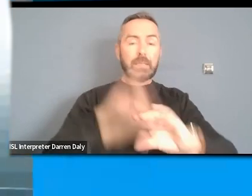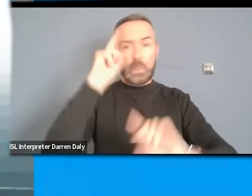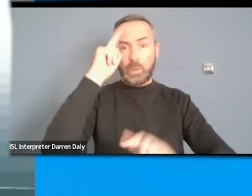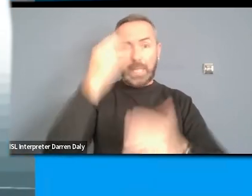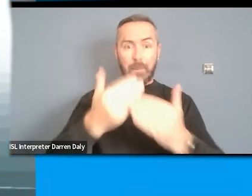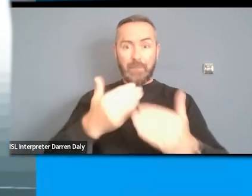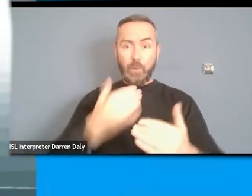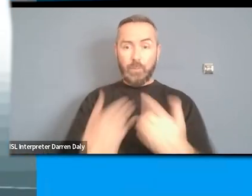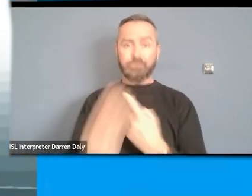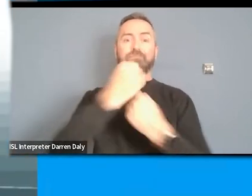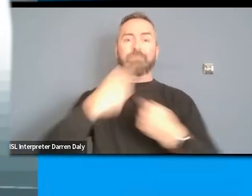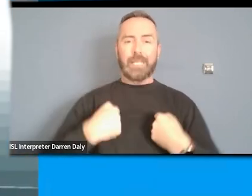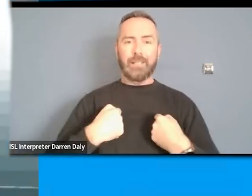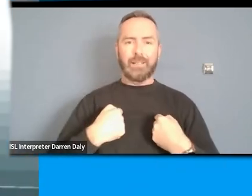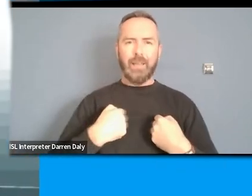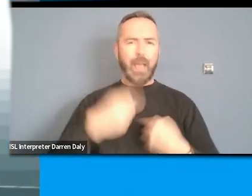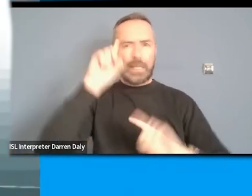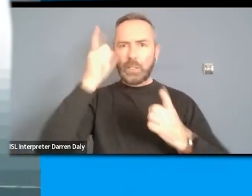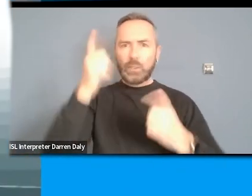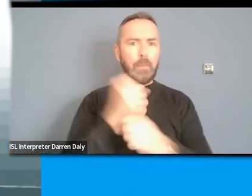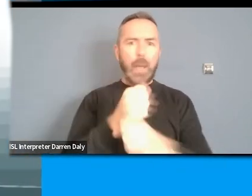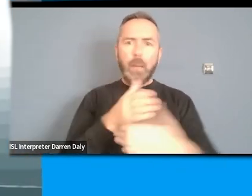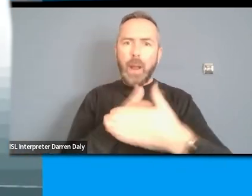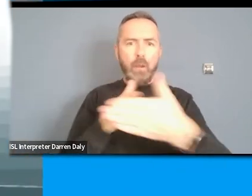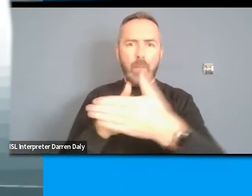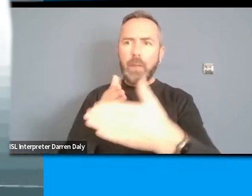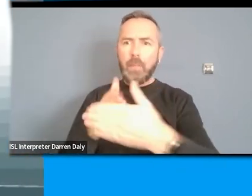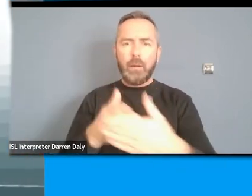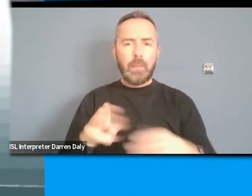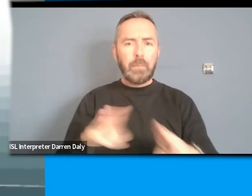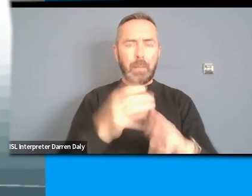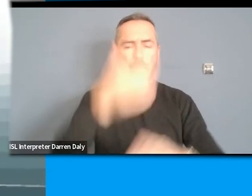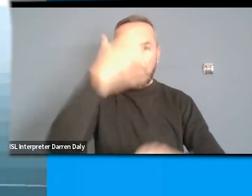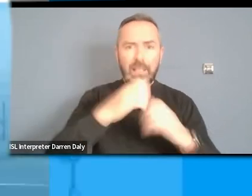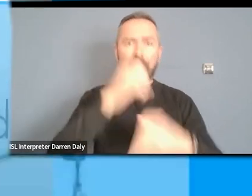And all the barriers that people with disabilities face in trying to lead a normal life.